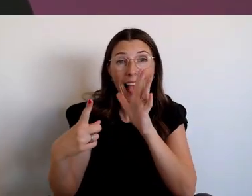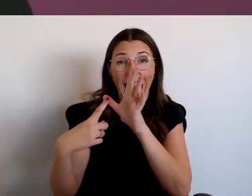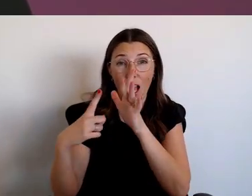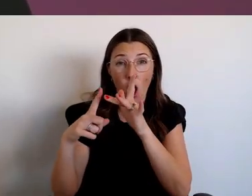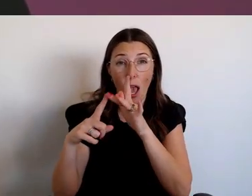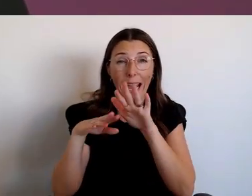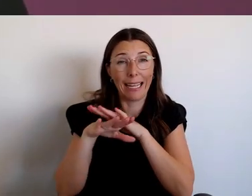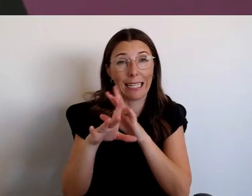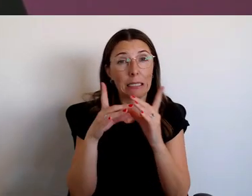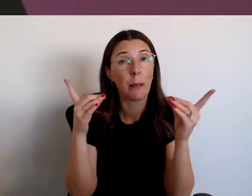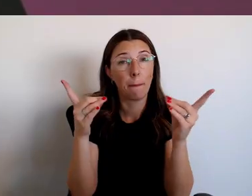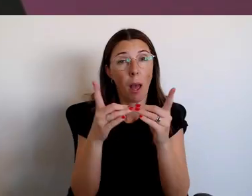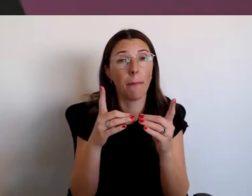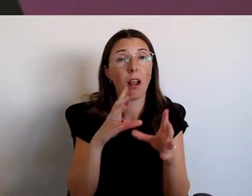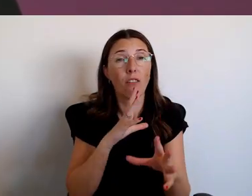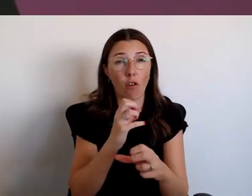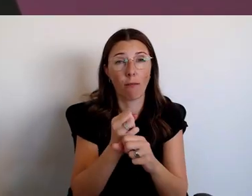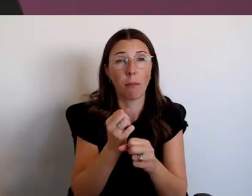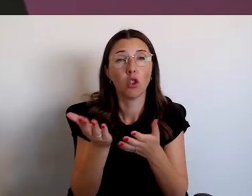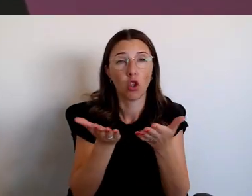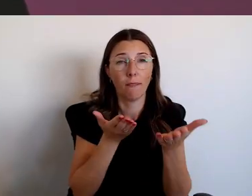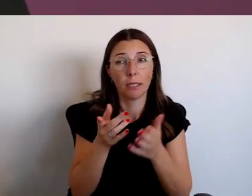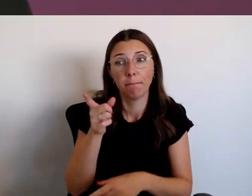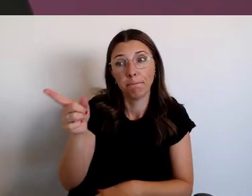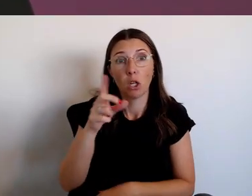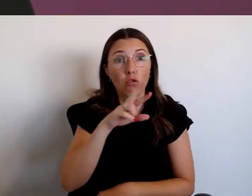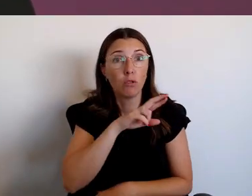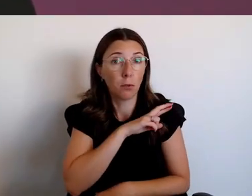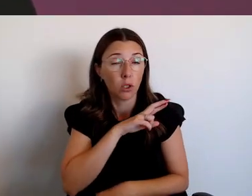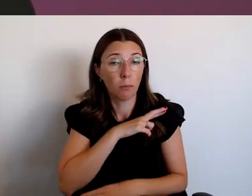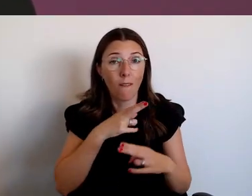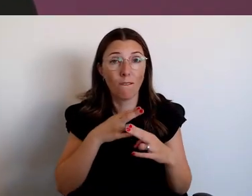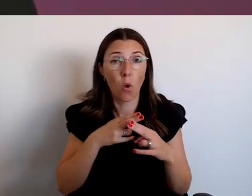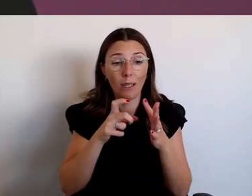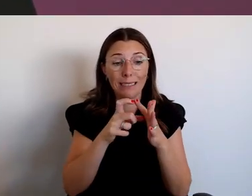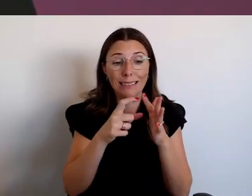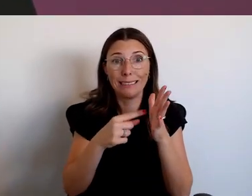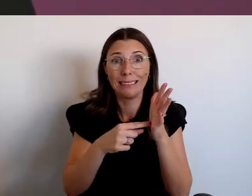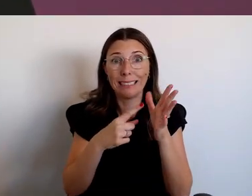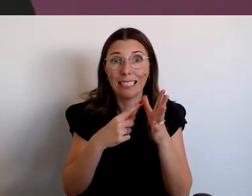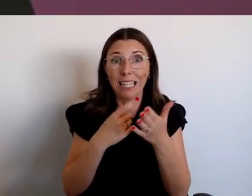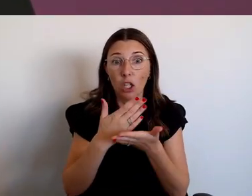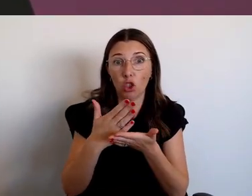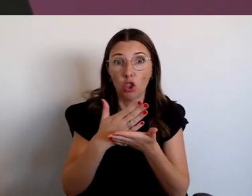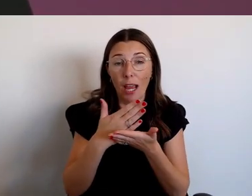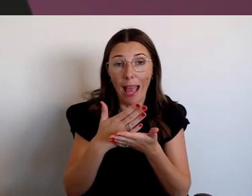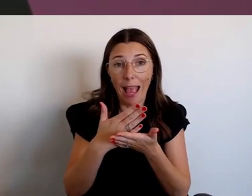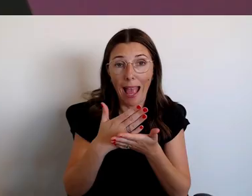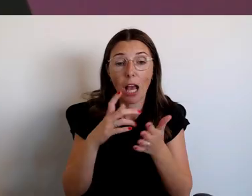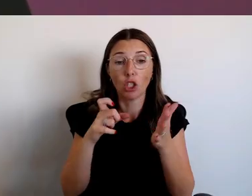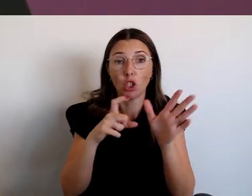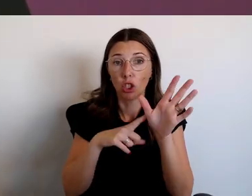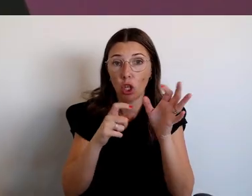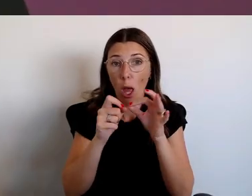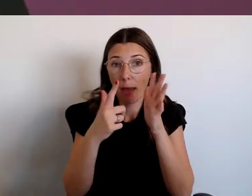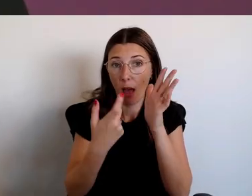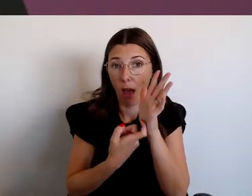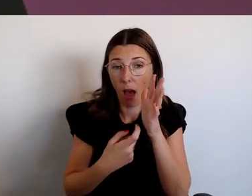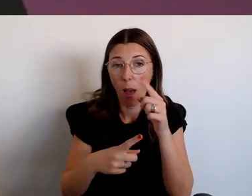the Department of Government Services, responsible for data sharing, cyber and AI policy.